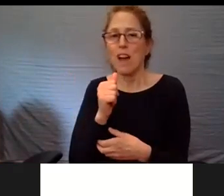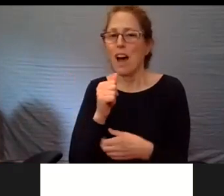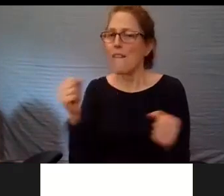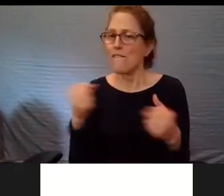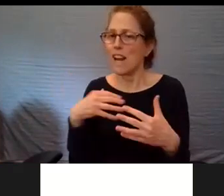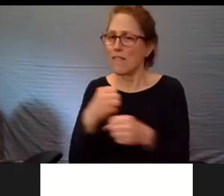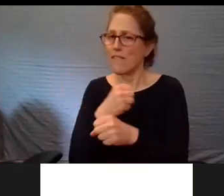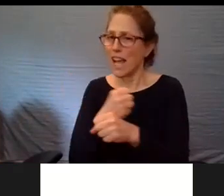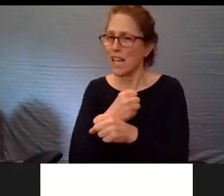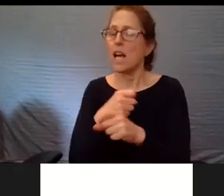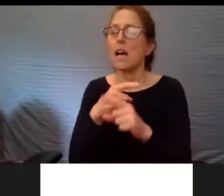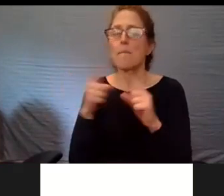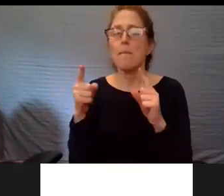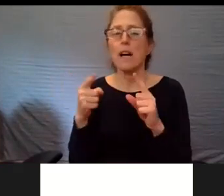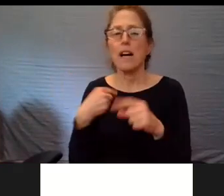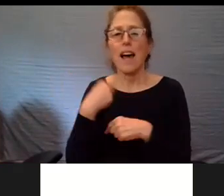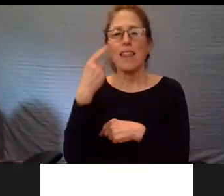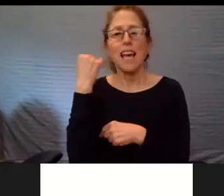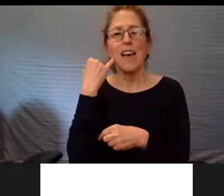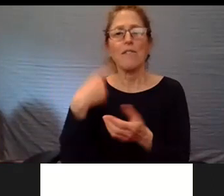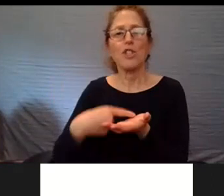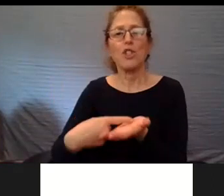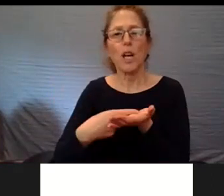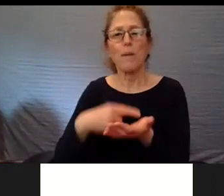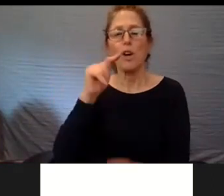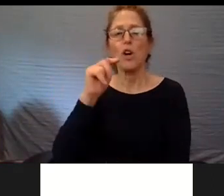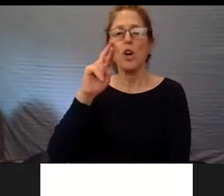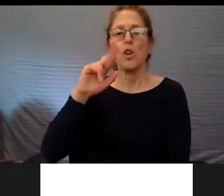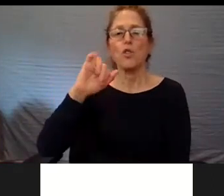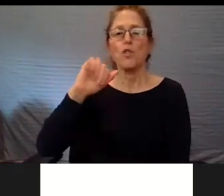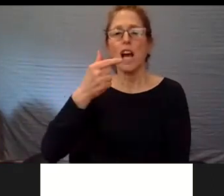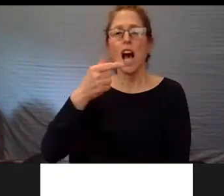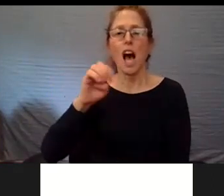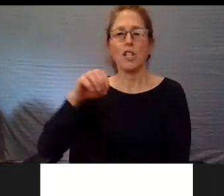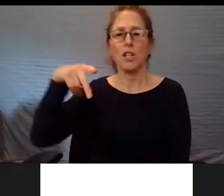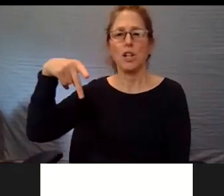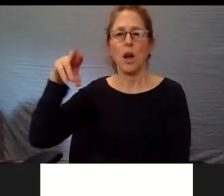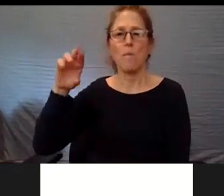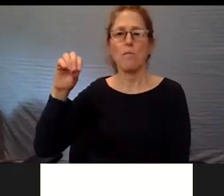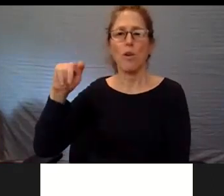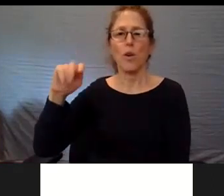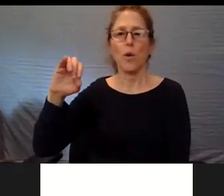But I think when we're talking about triage protocols, it's not the case that we